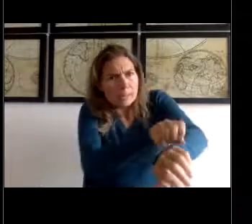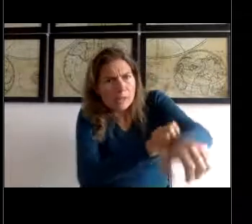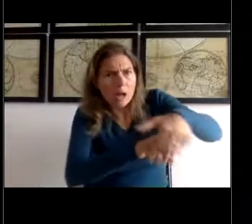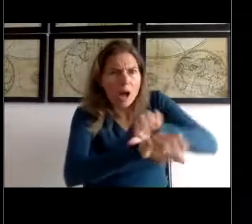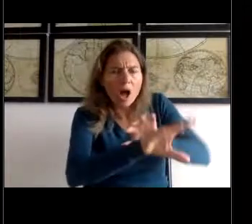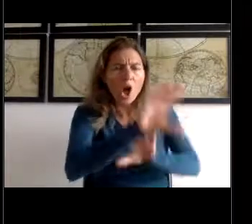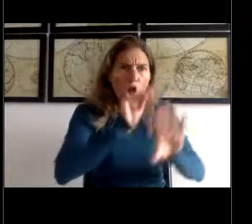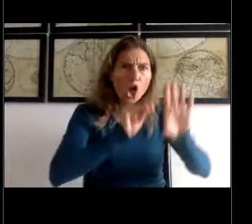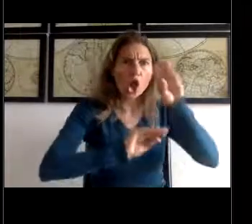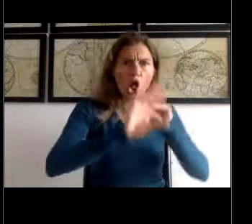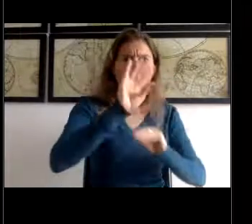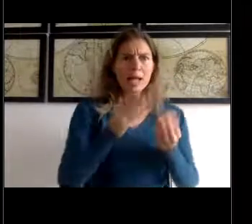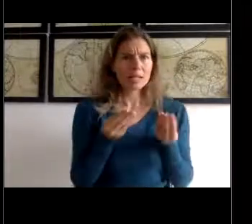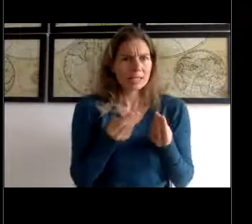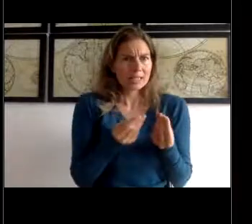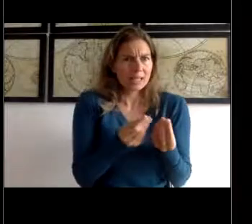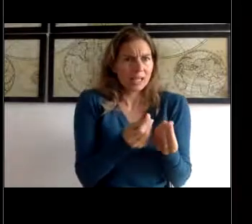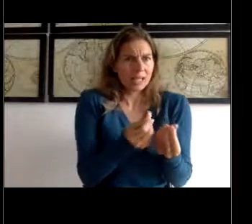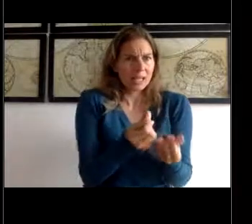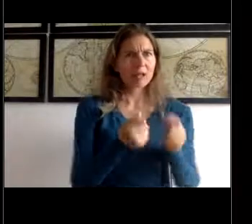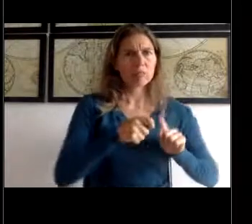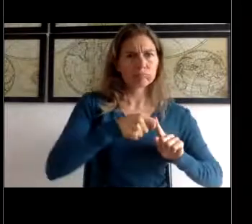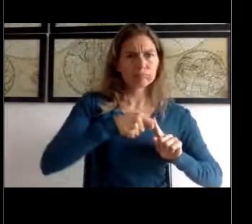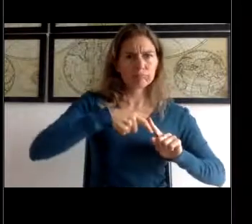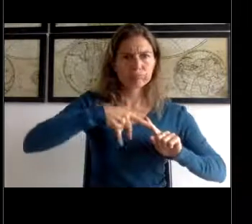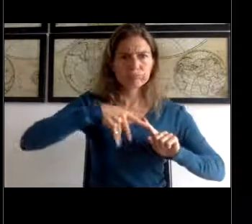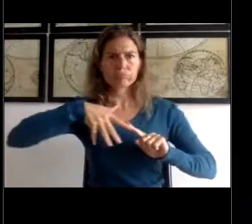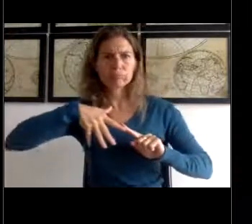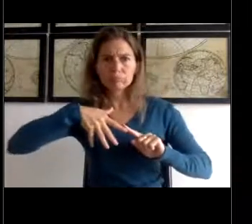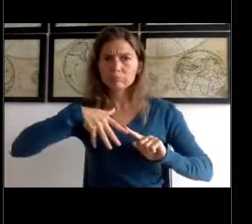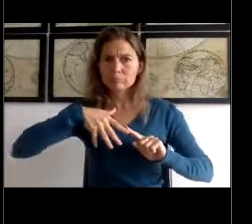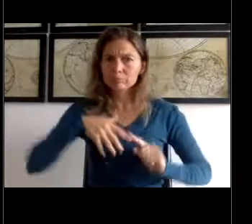And looking at benefits for the volunteers themselves.